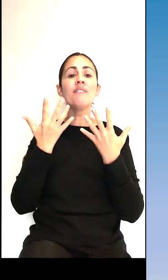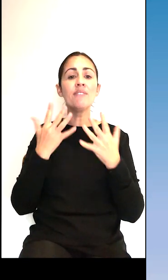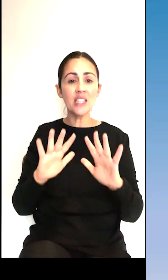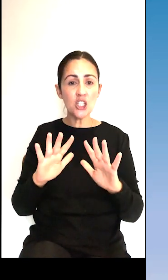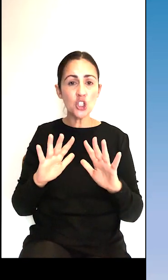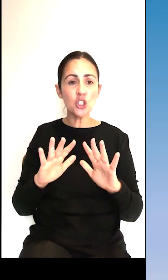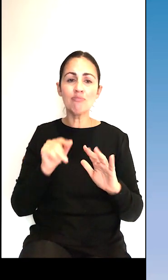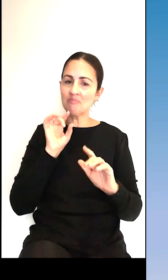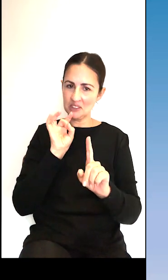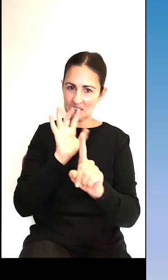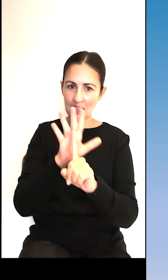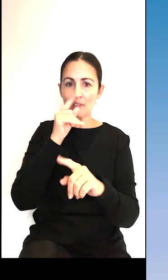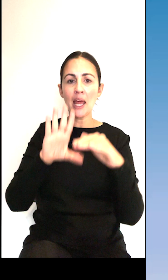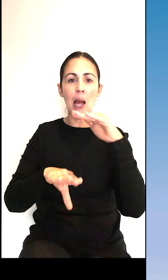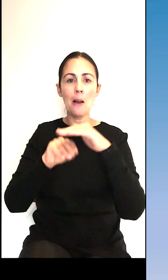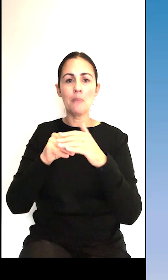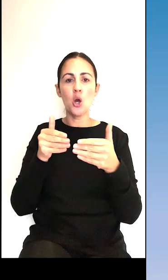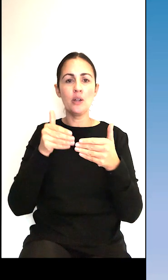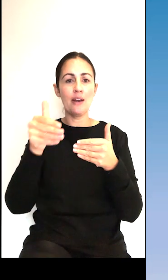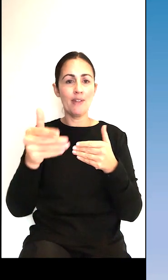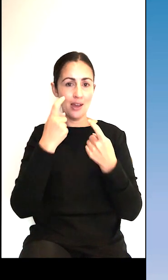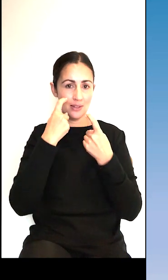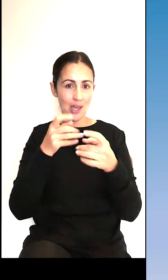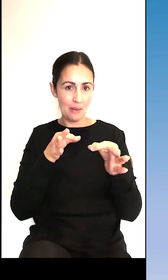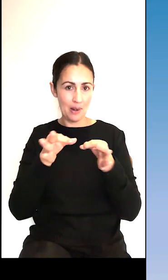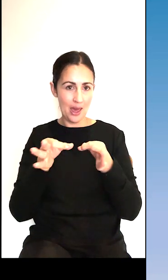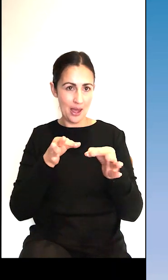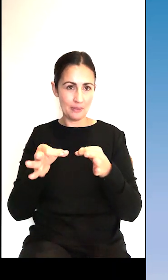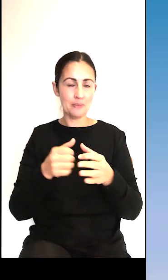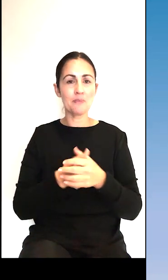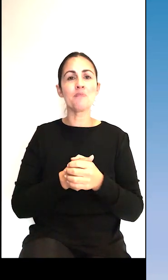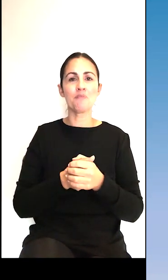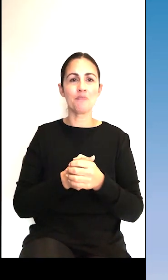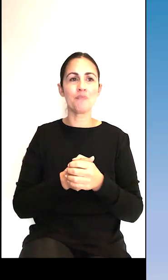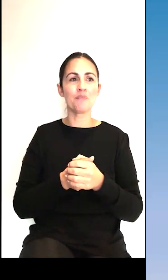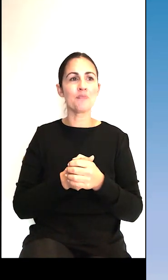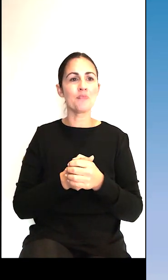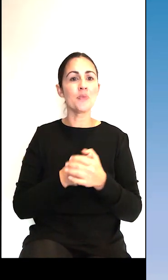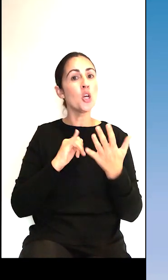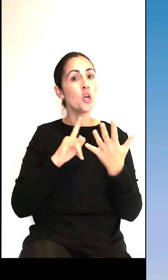at the end of this presentation. So at this point I'm now going to hand back to Jane